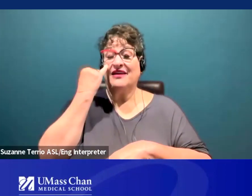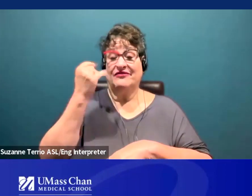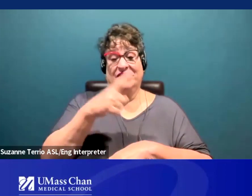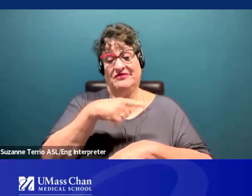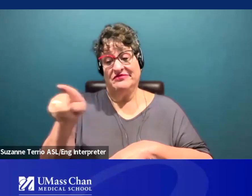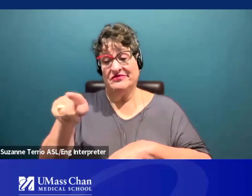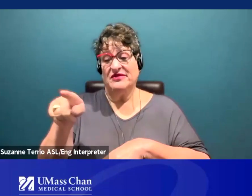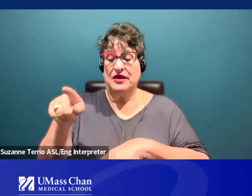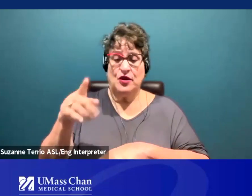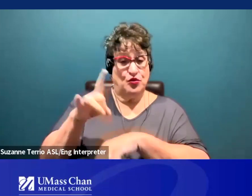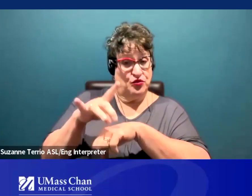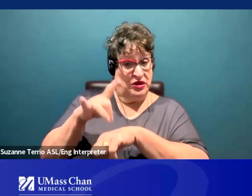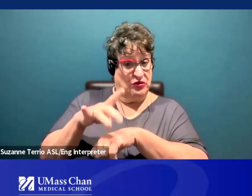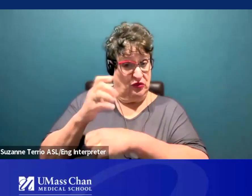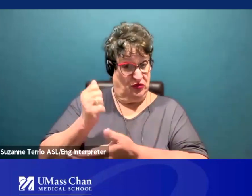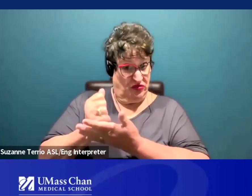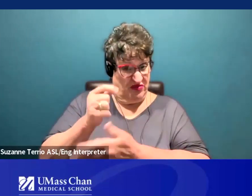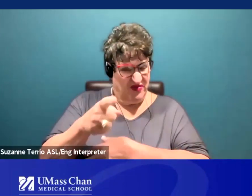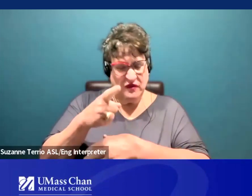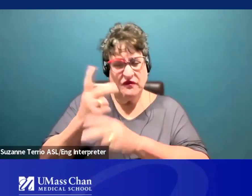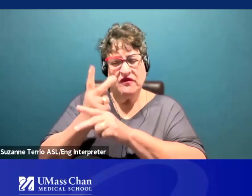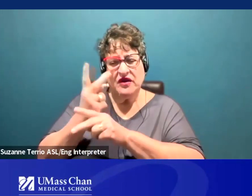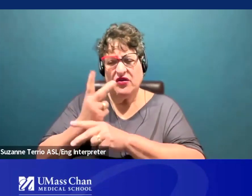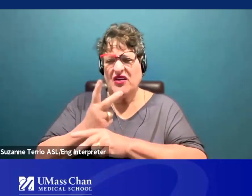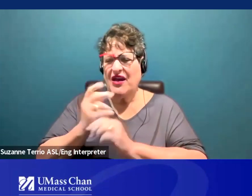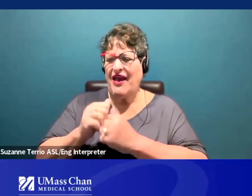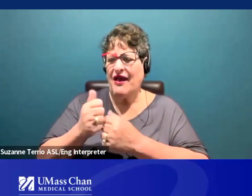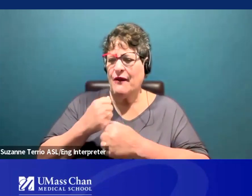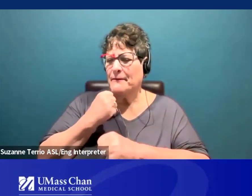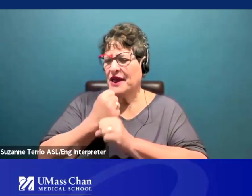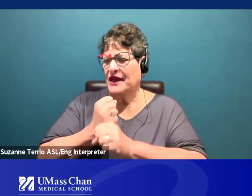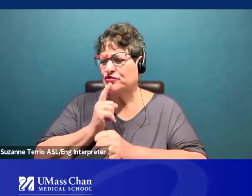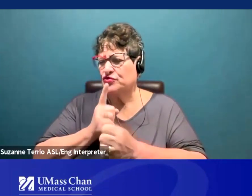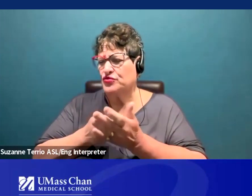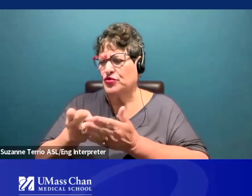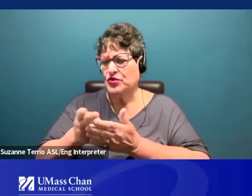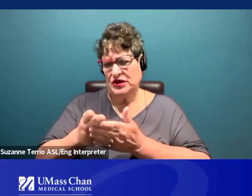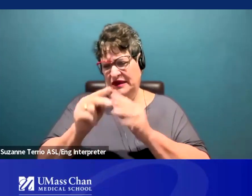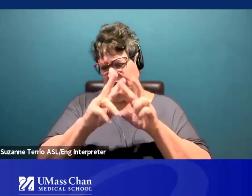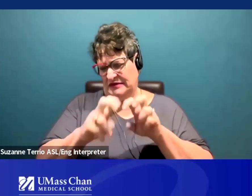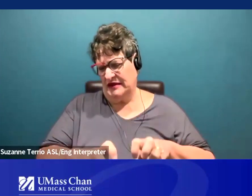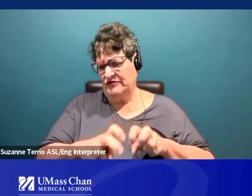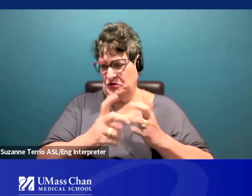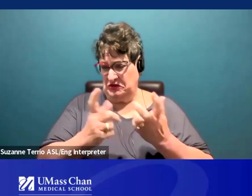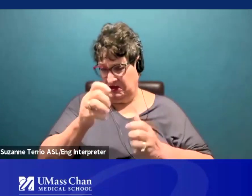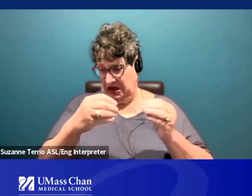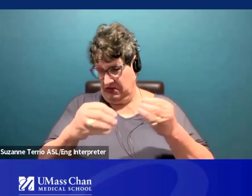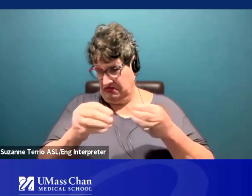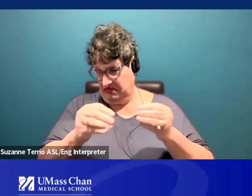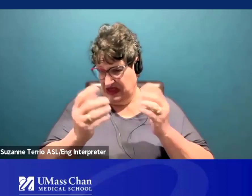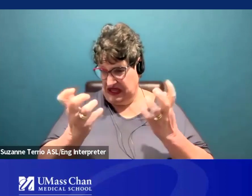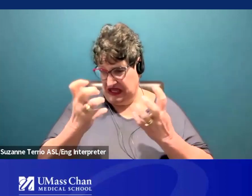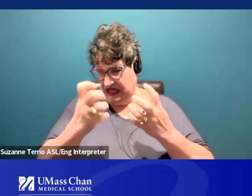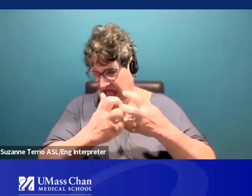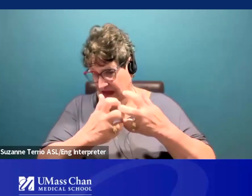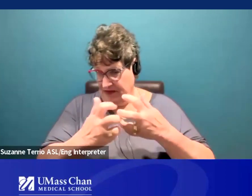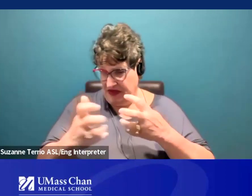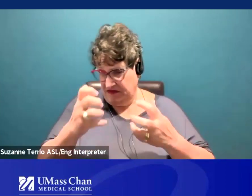you figure out how to make sure that your assessments are adaptive, are you open to that? If the person says, yes, great, you can also say,